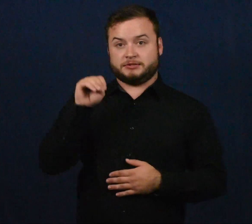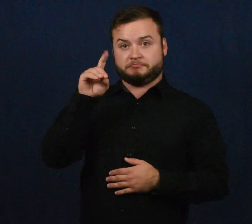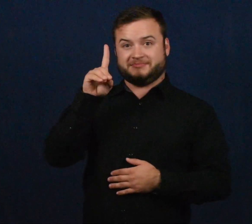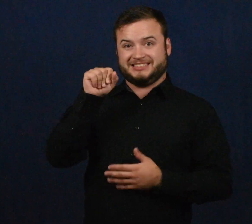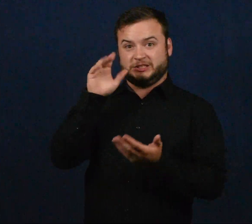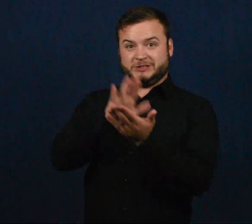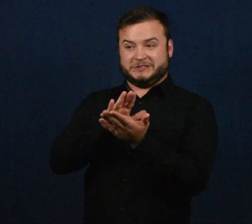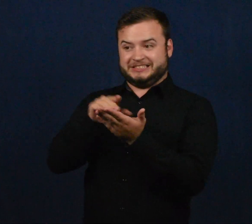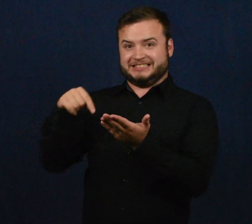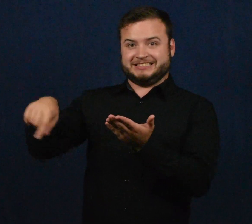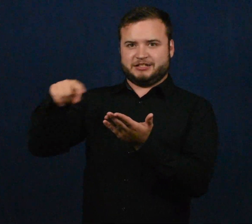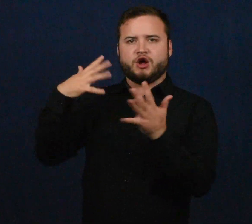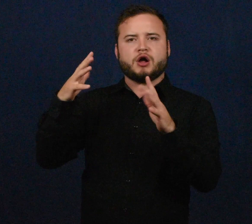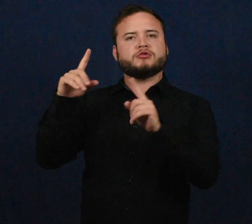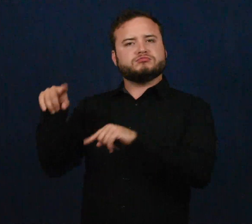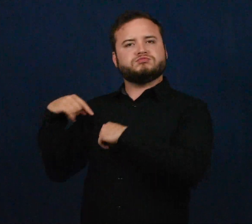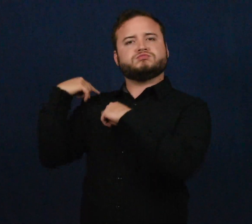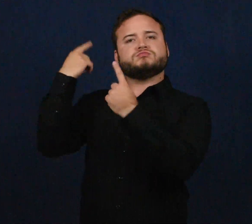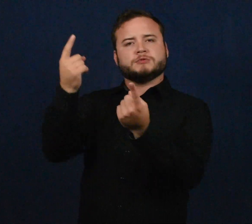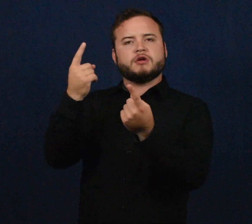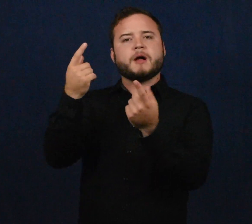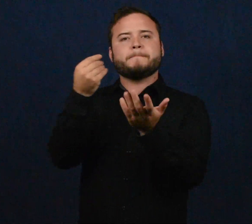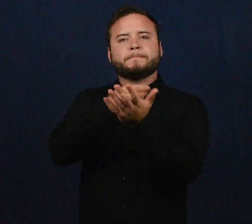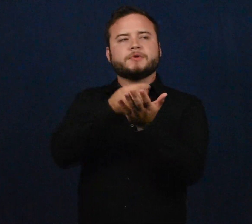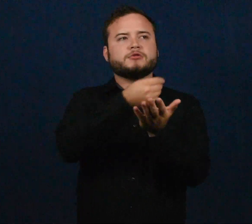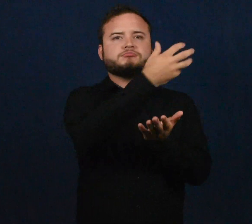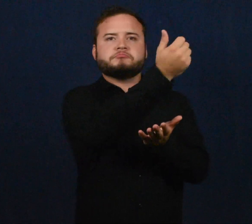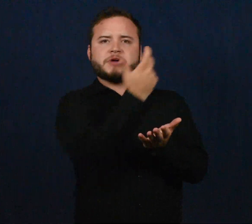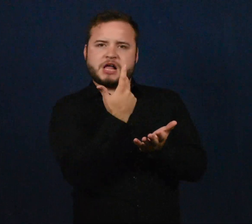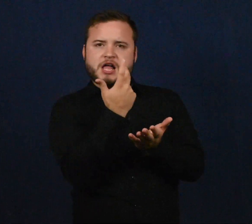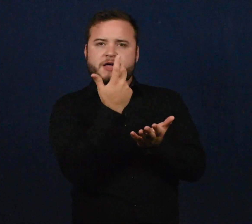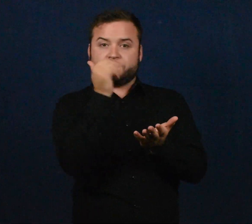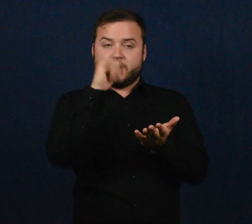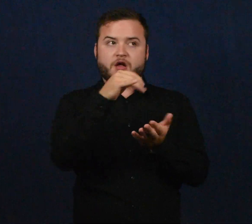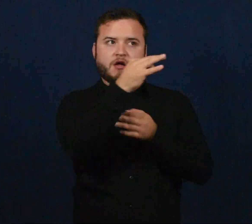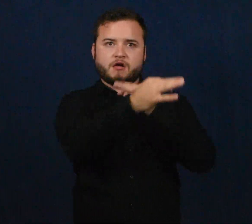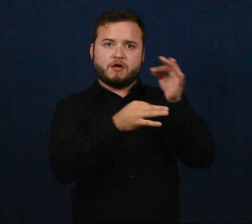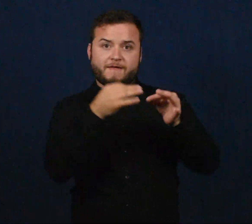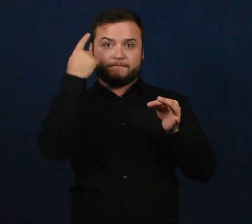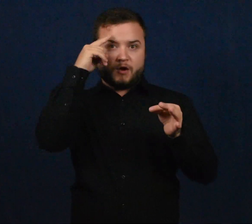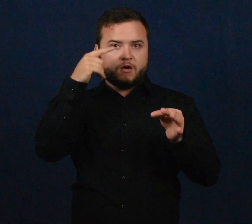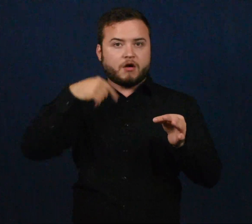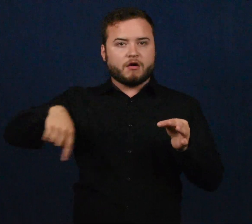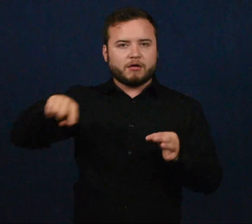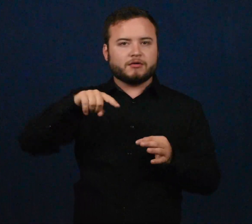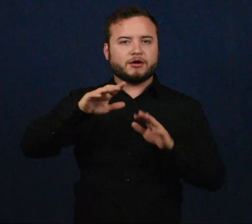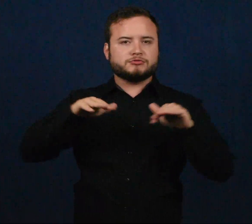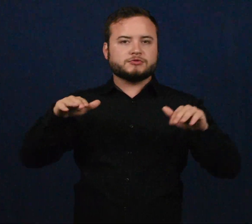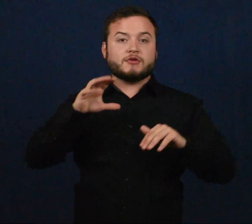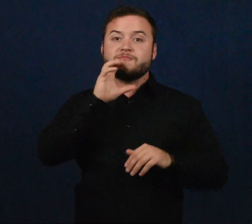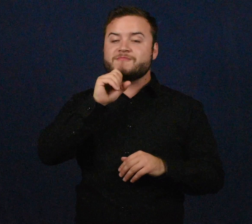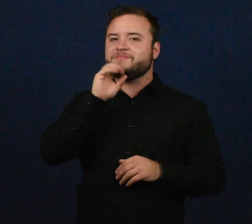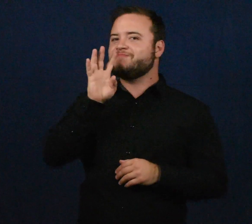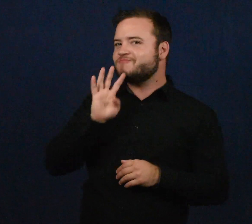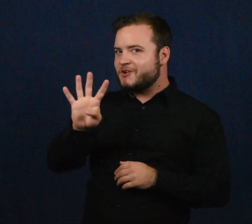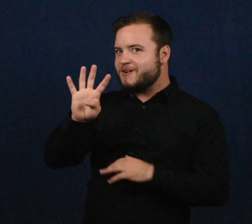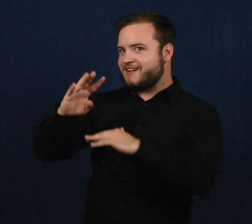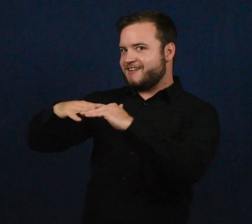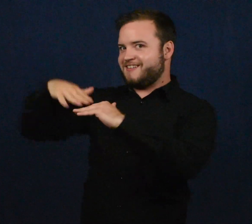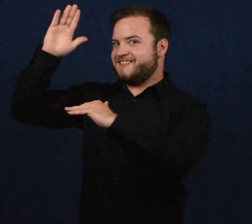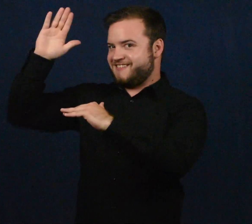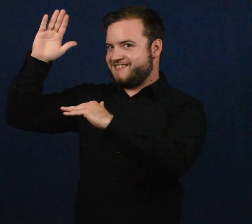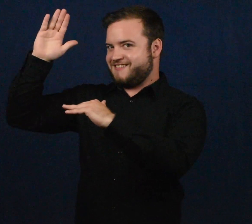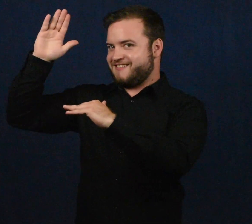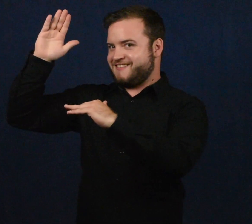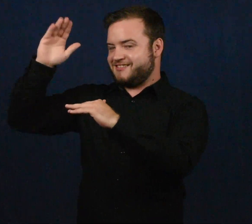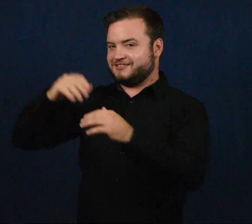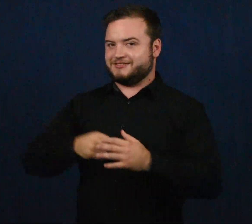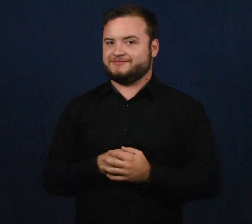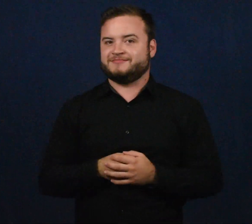They are able to get reimbursed for children four and older,